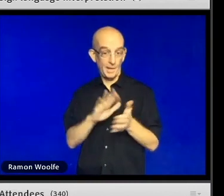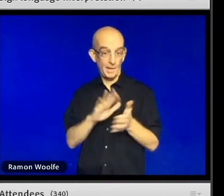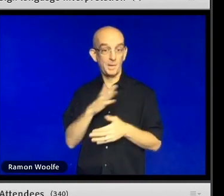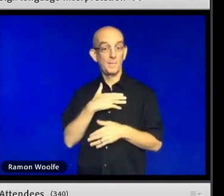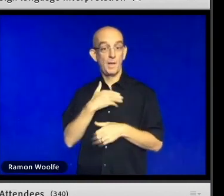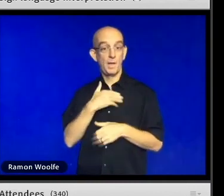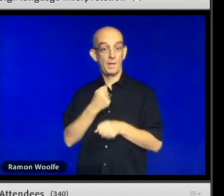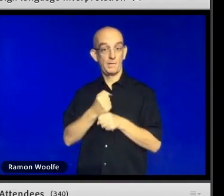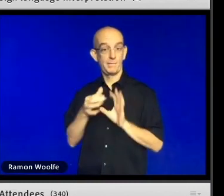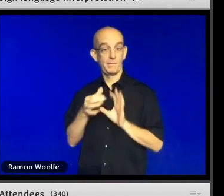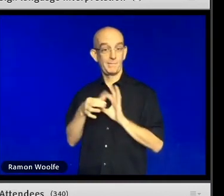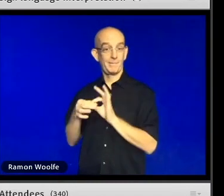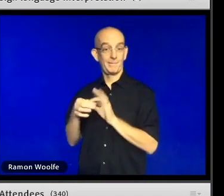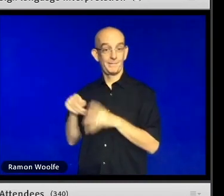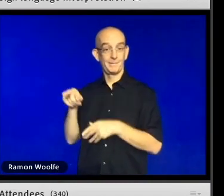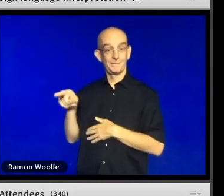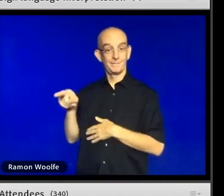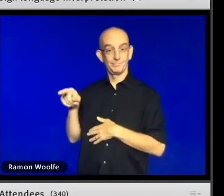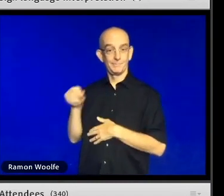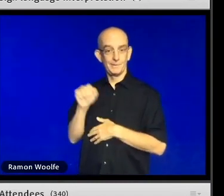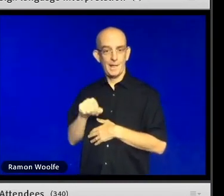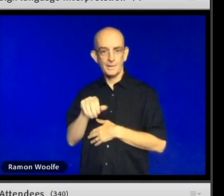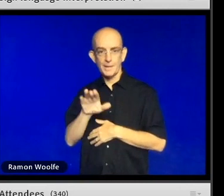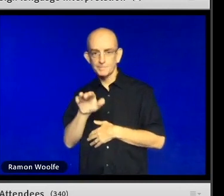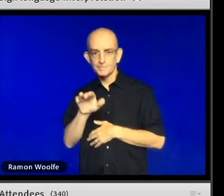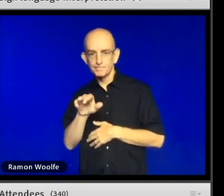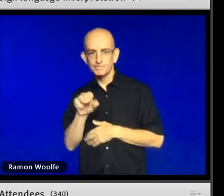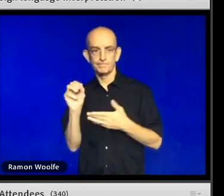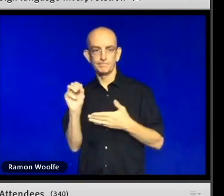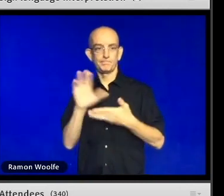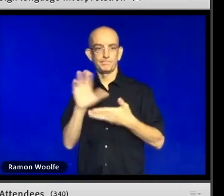do that right away. There is also international sign language